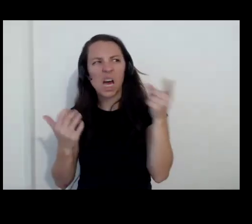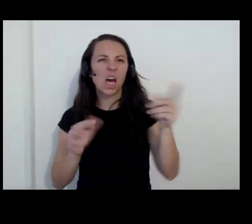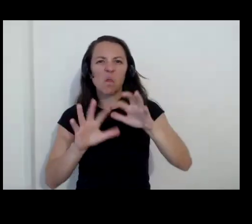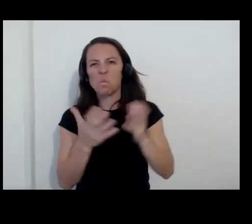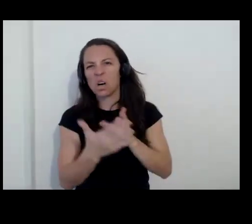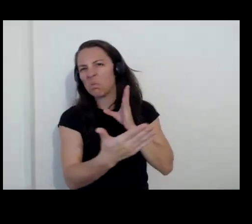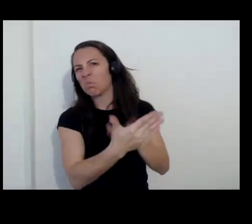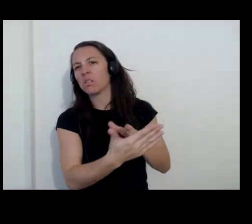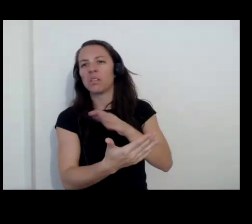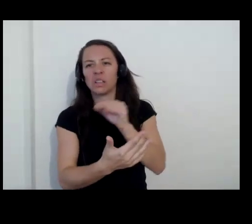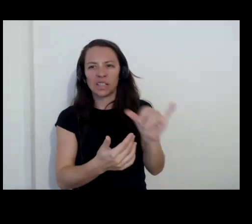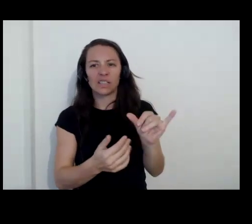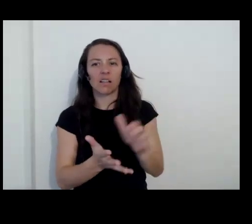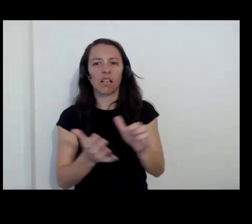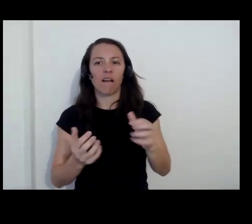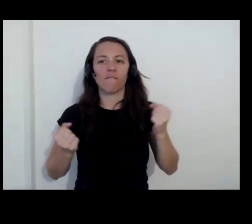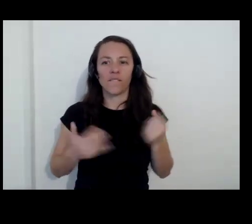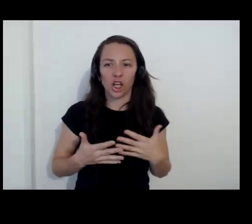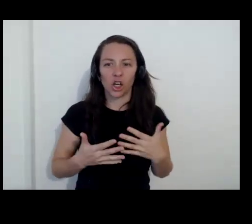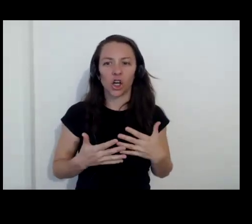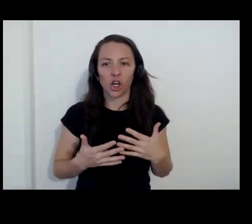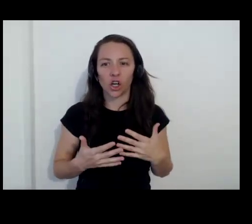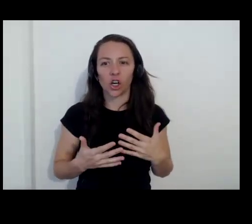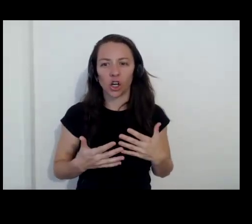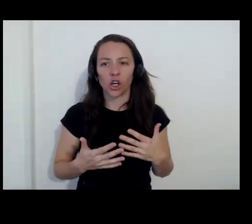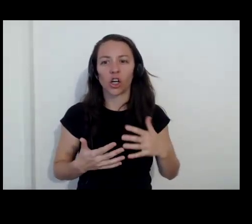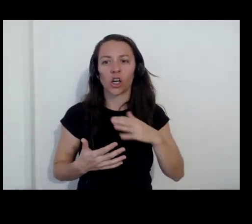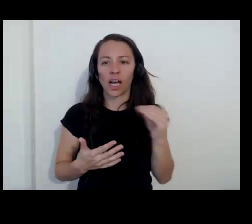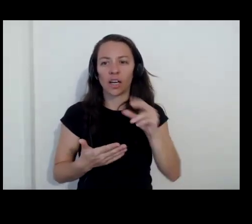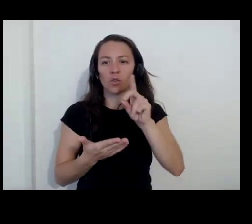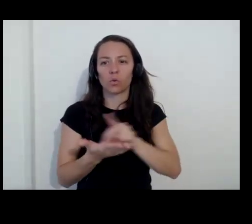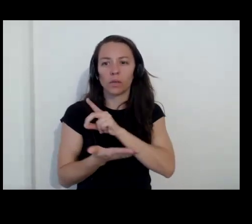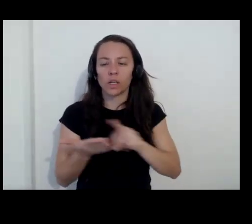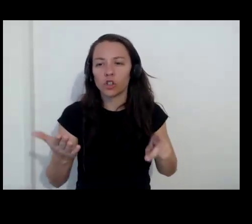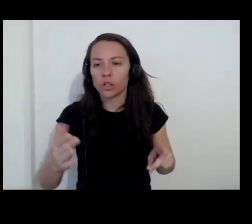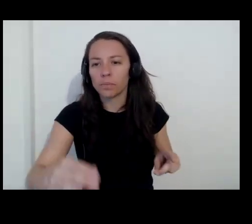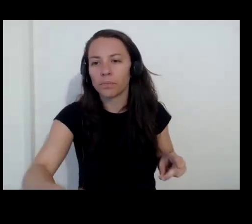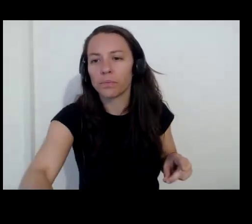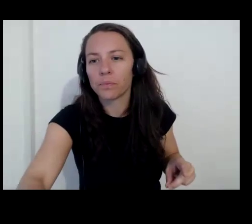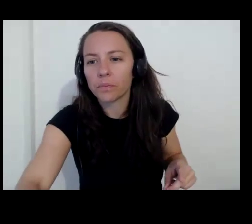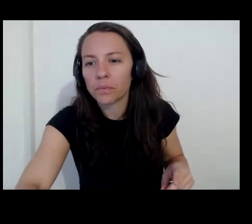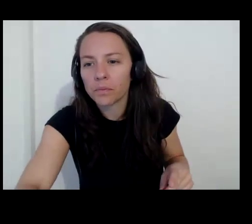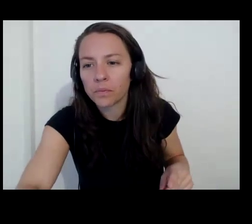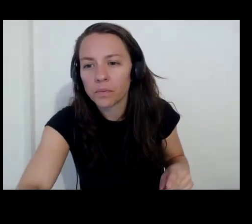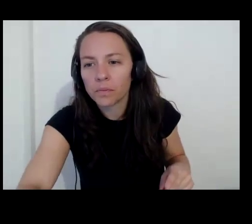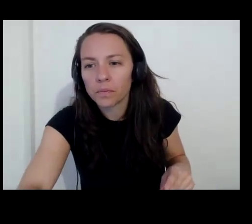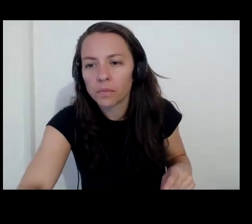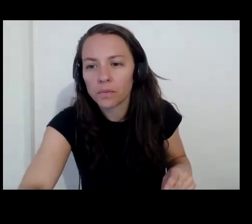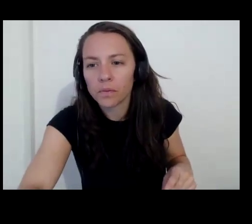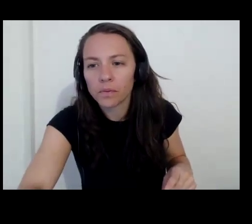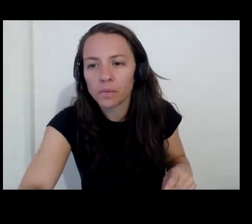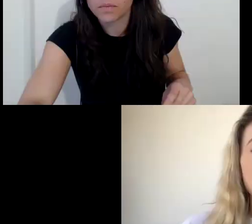And then we are also depicted as victims. We are often seen as helpless